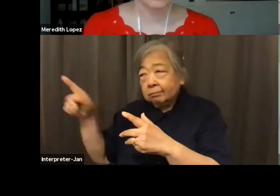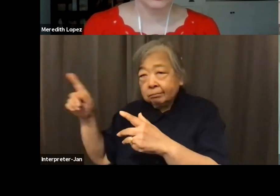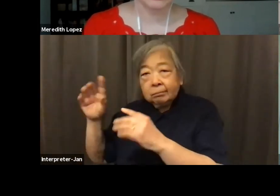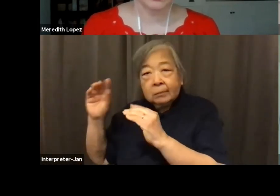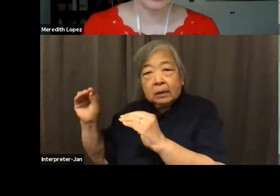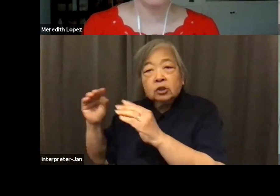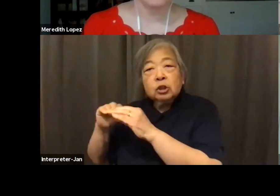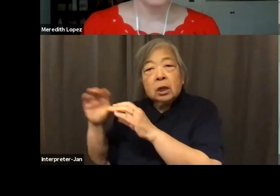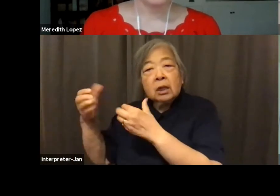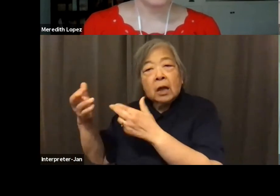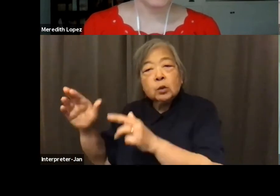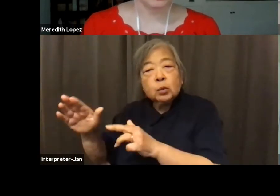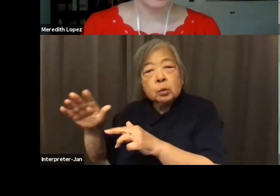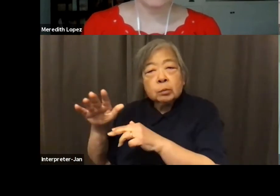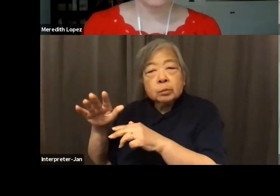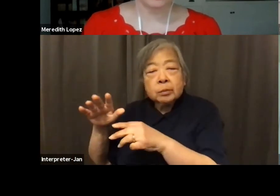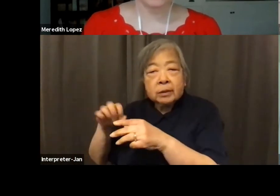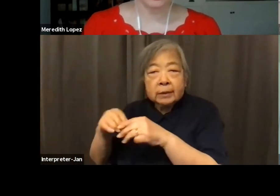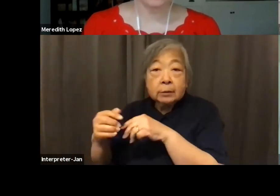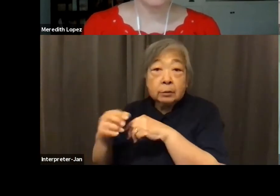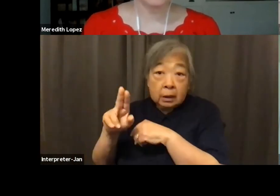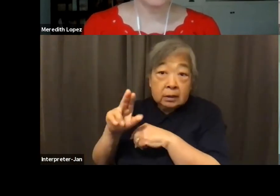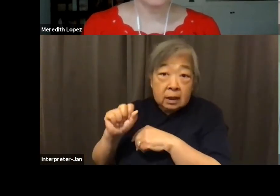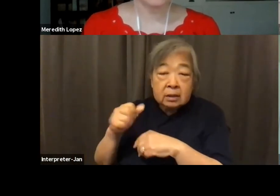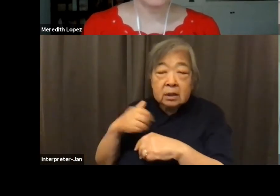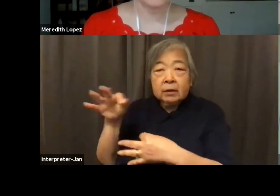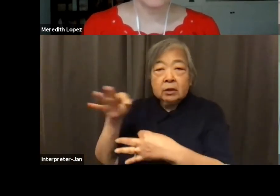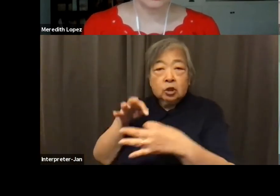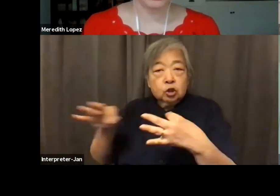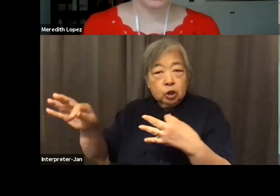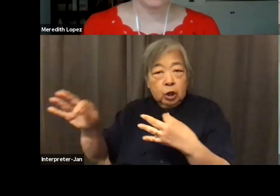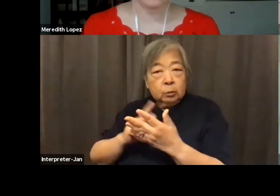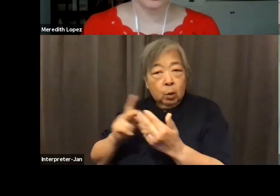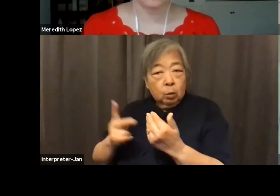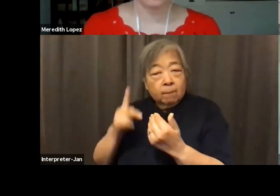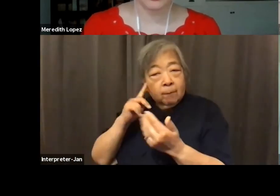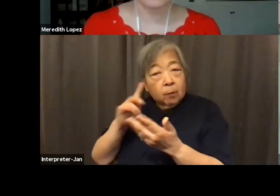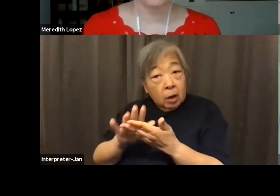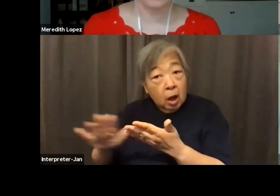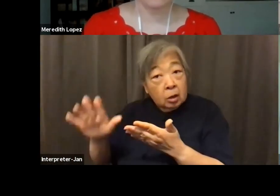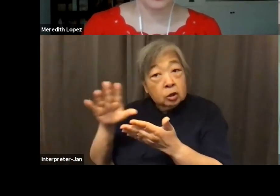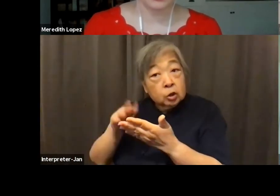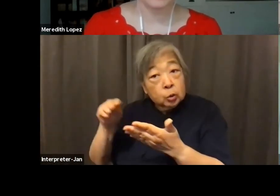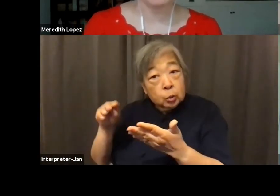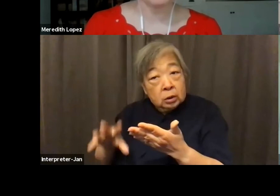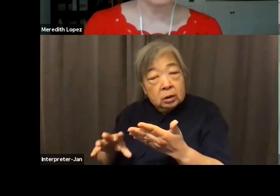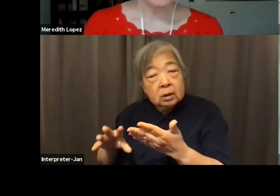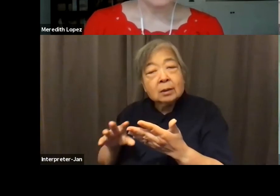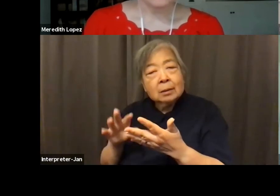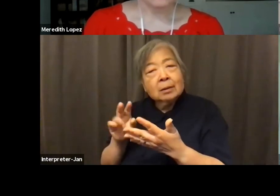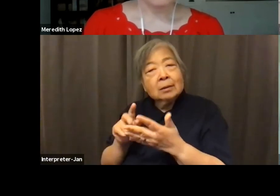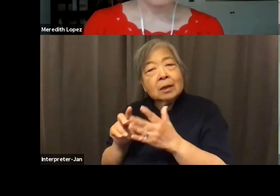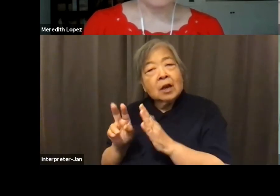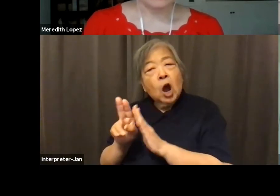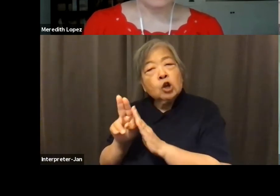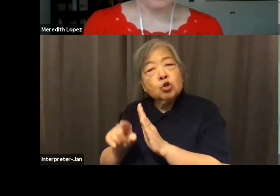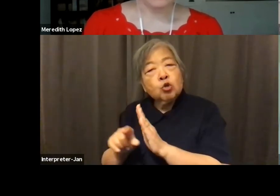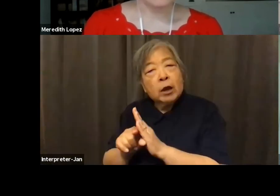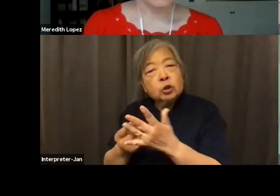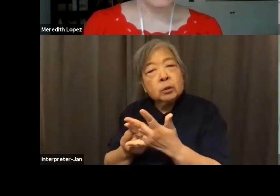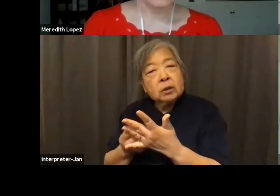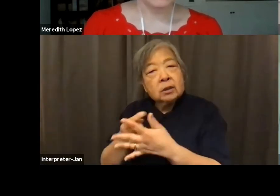We have exchange programs for college students, particularly undergrads from Pakistan and